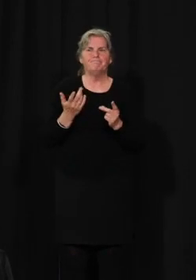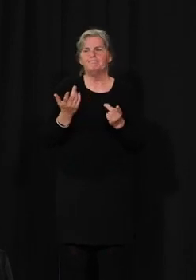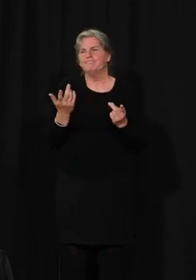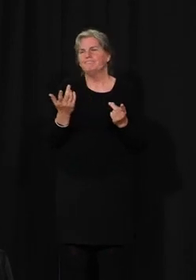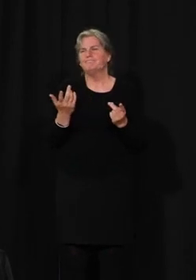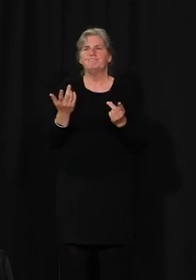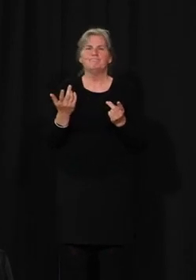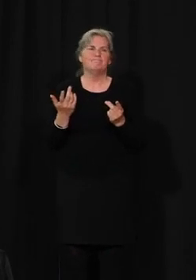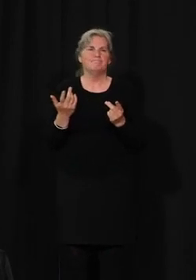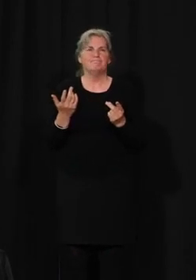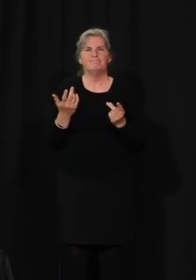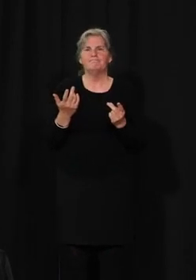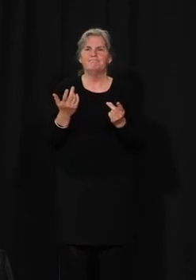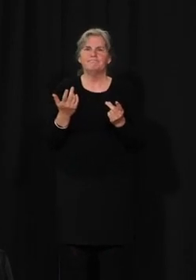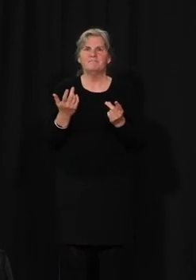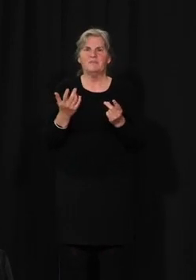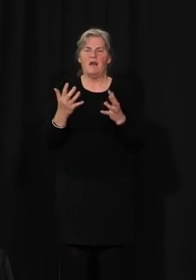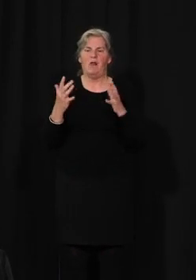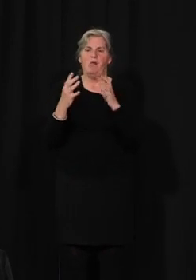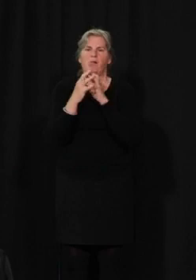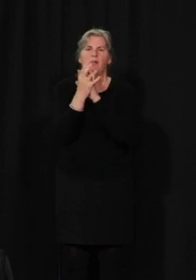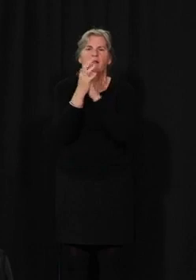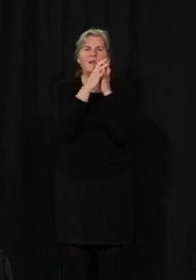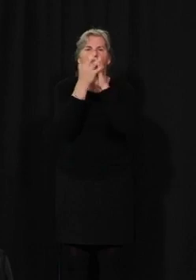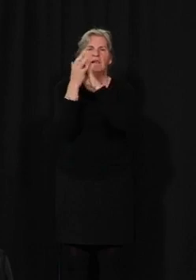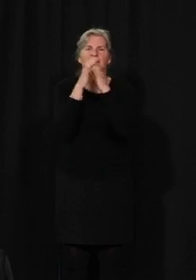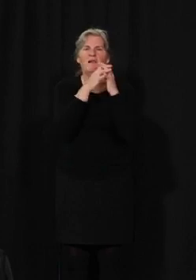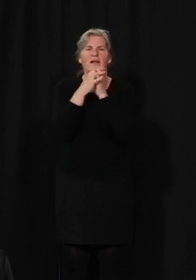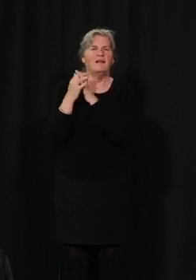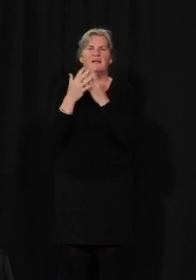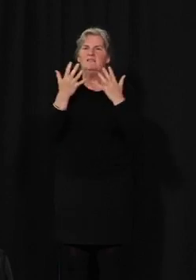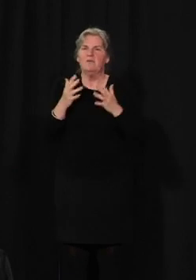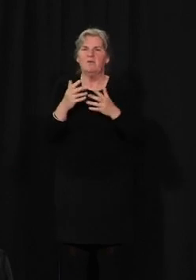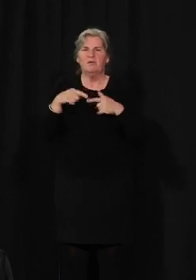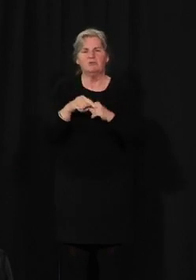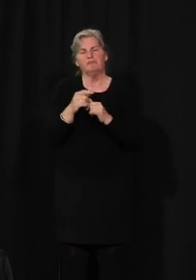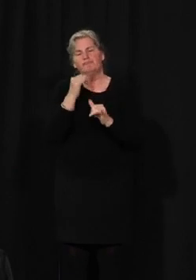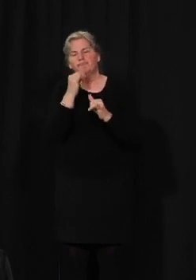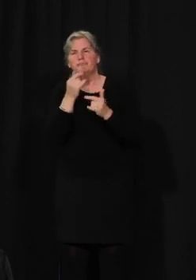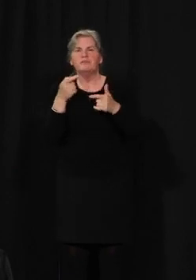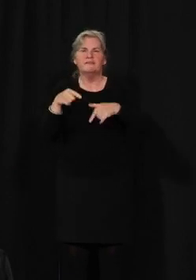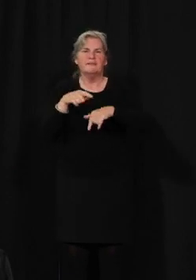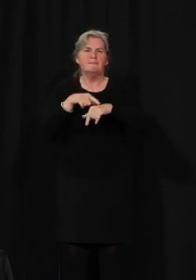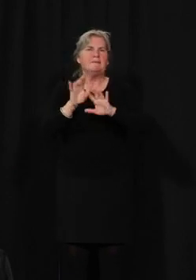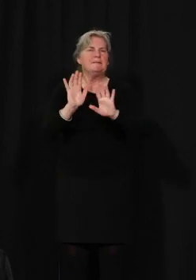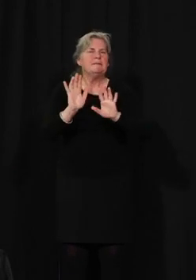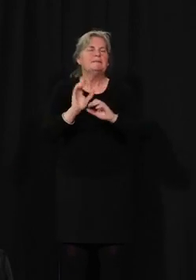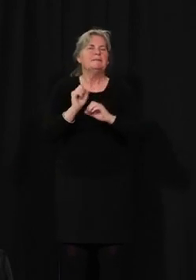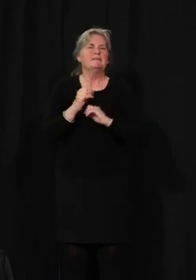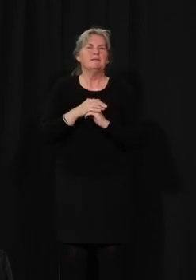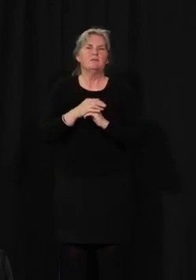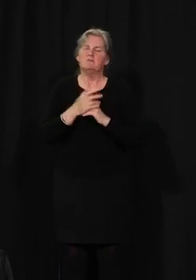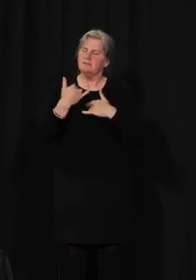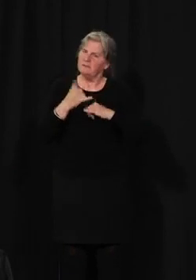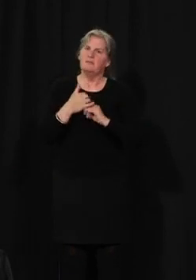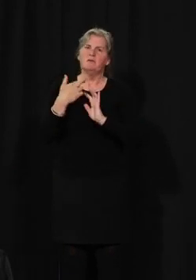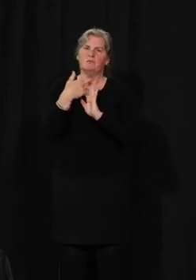start to cluster or gather. So the rules will have to be abided by.